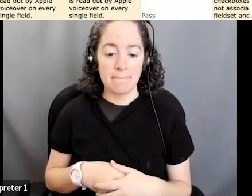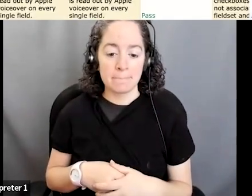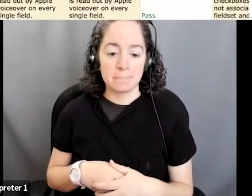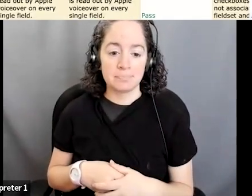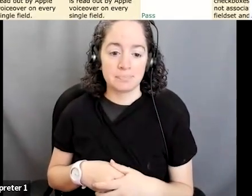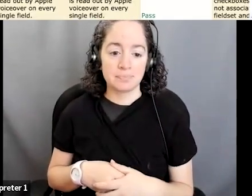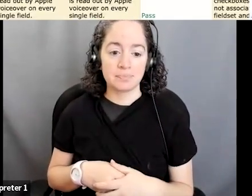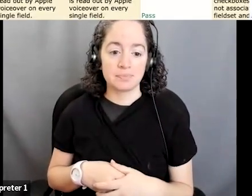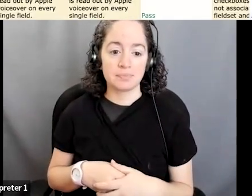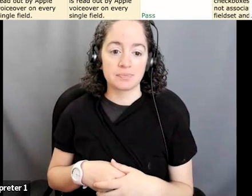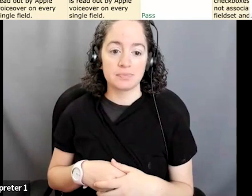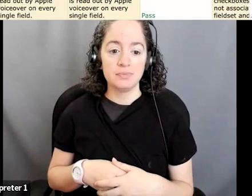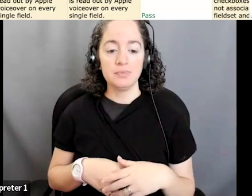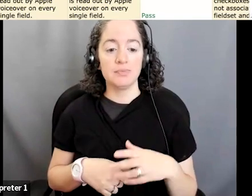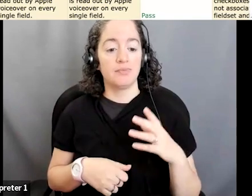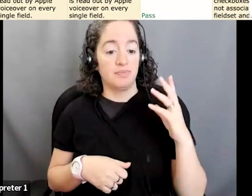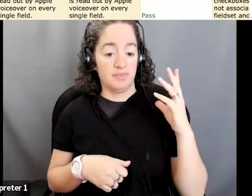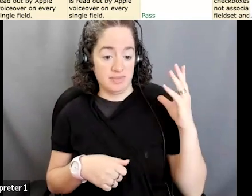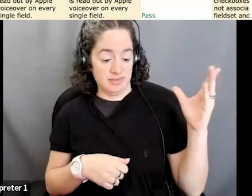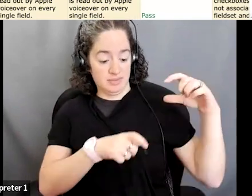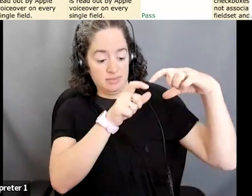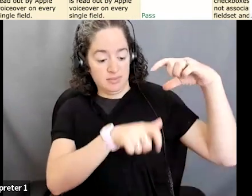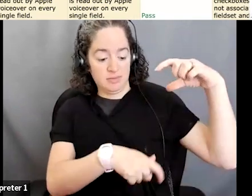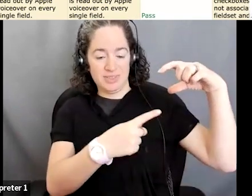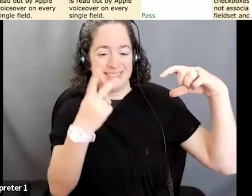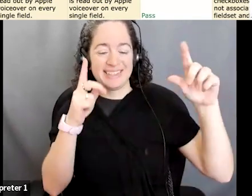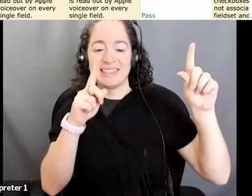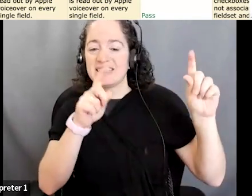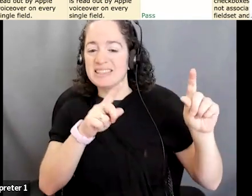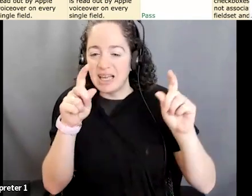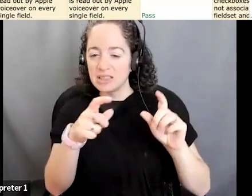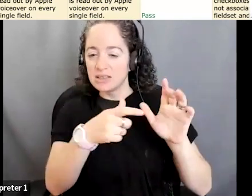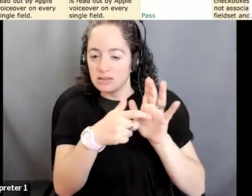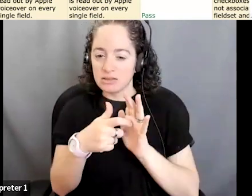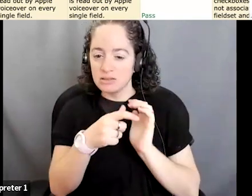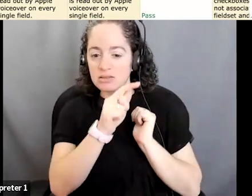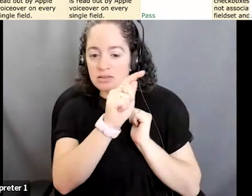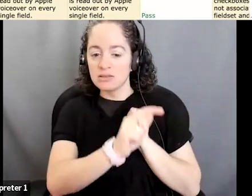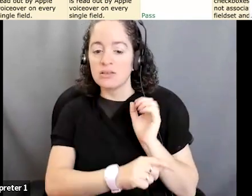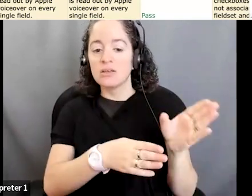Here we have the tested criteria. We have the different contact form plugins.